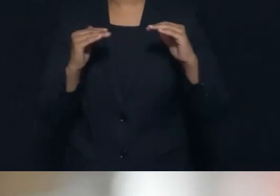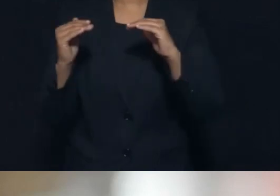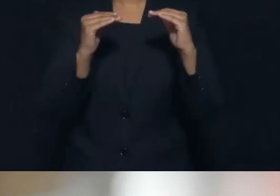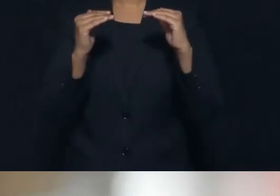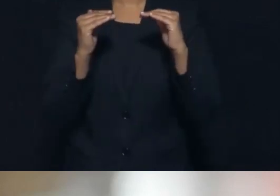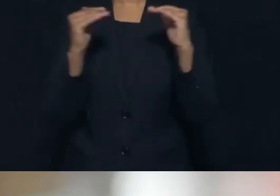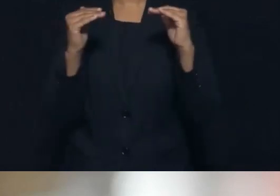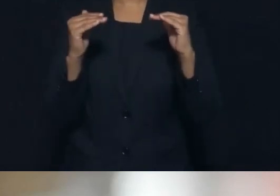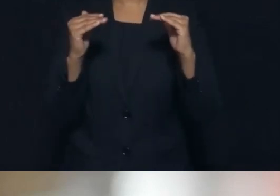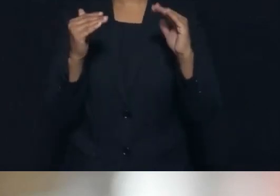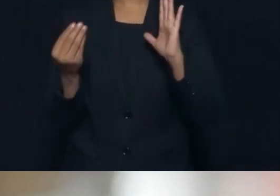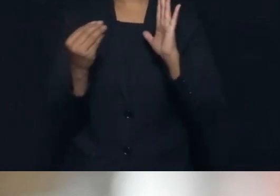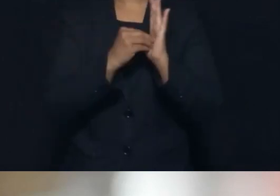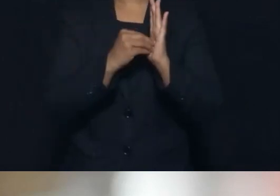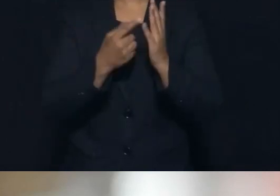So we have a pool of professionals in order to disseminate the knowledge of accessibility